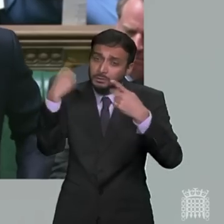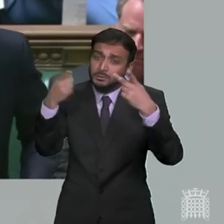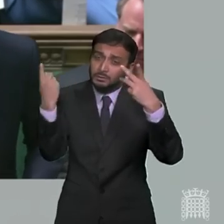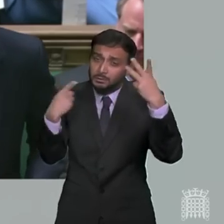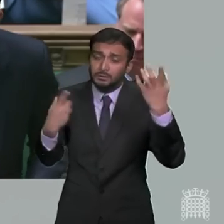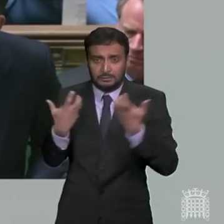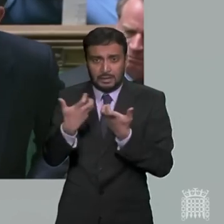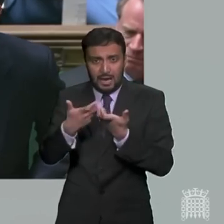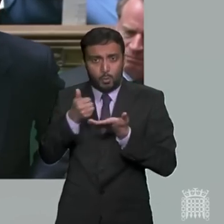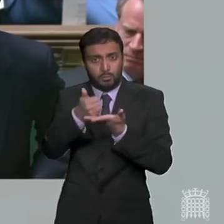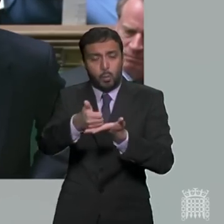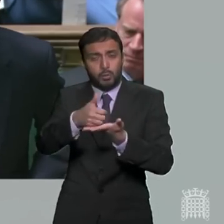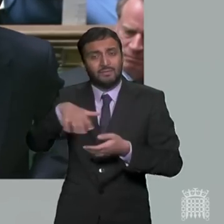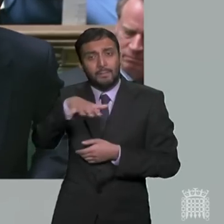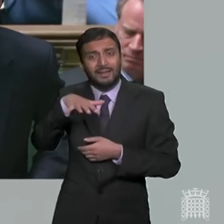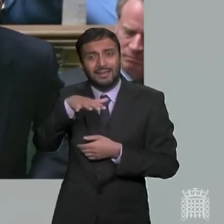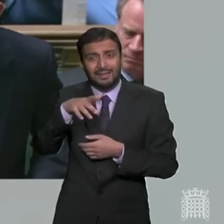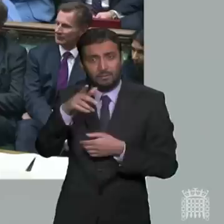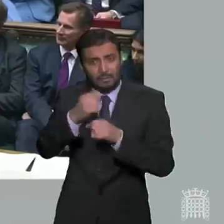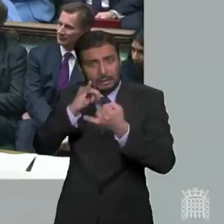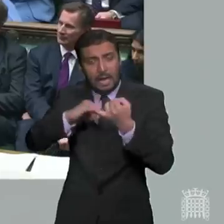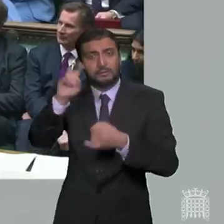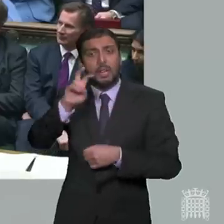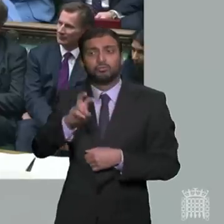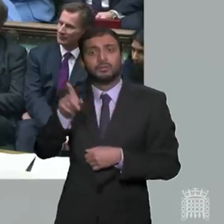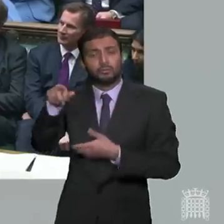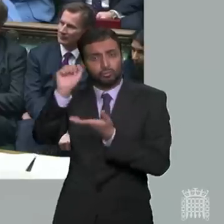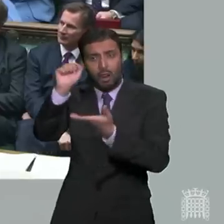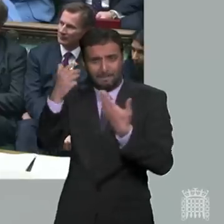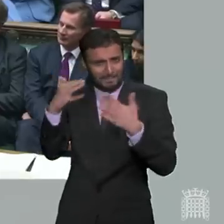The Chancellor paid particular attention to off-grid customers in rural areas by doubling